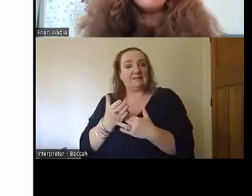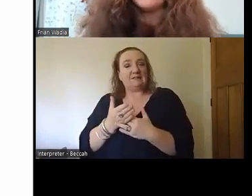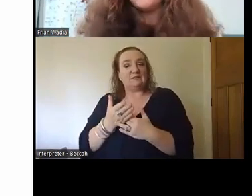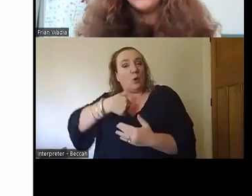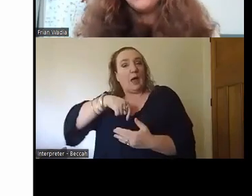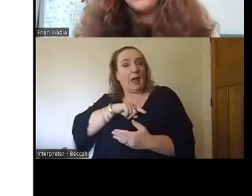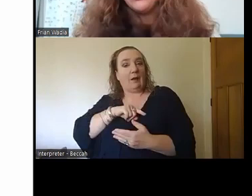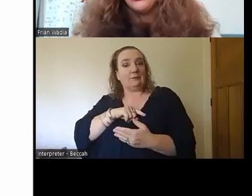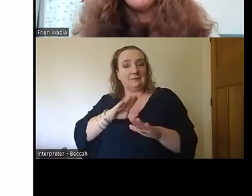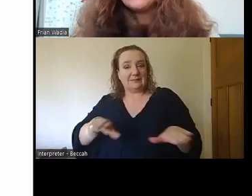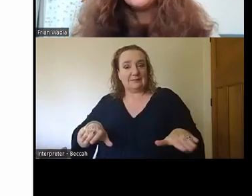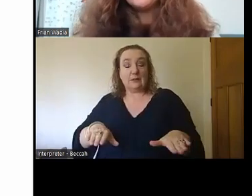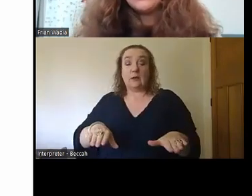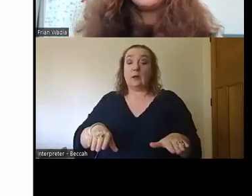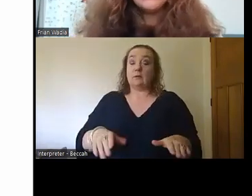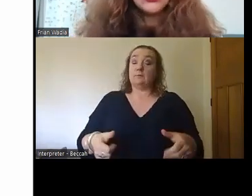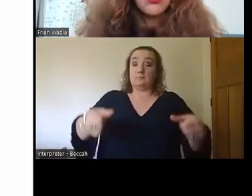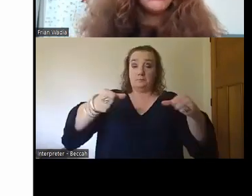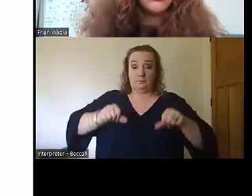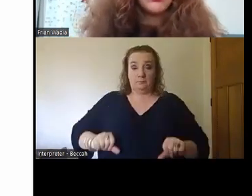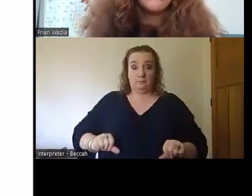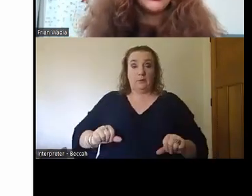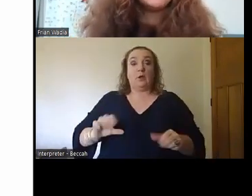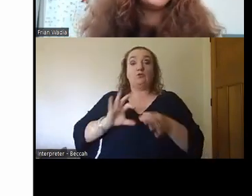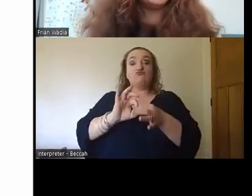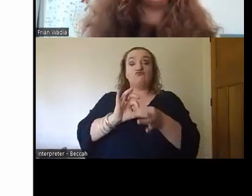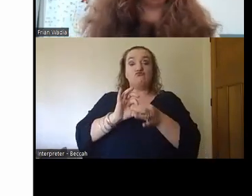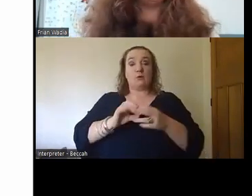And relationship building. Relationship building is all about making sure